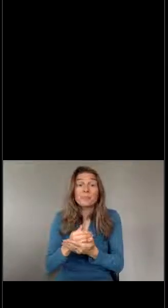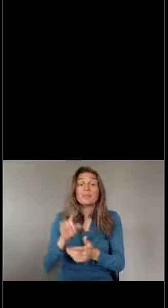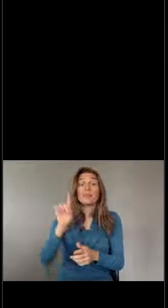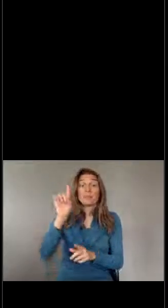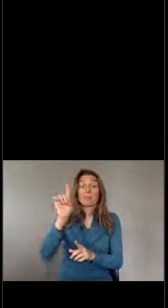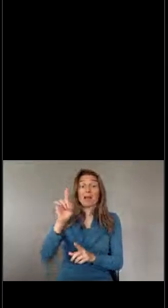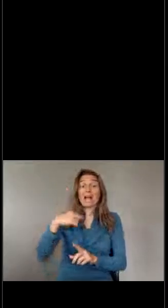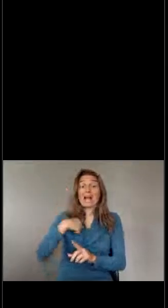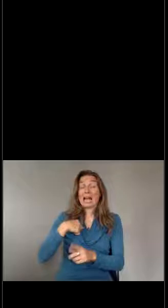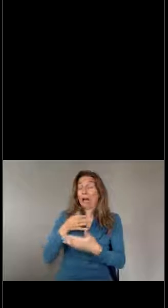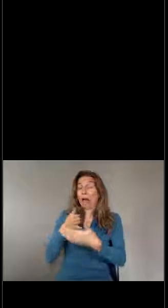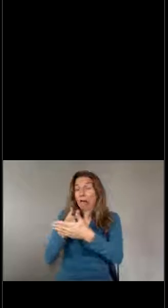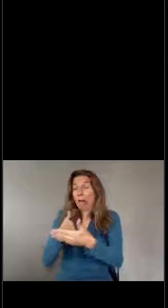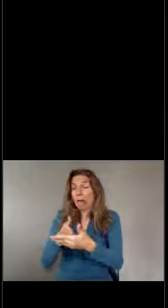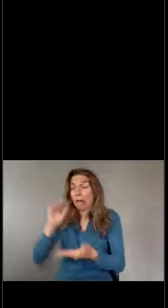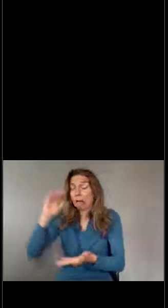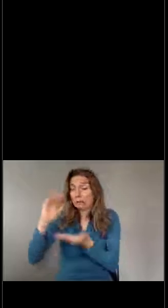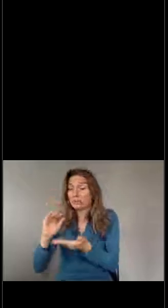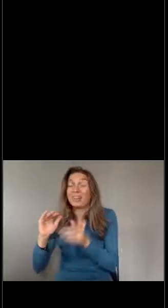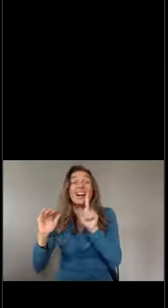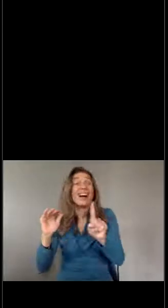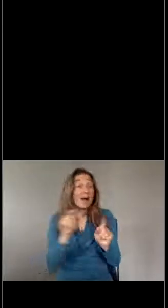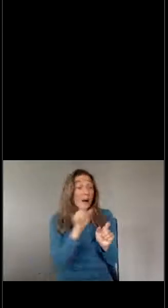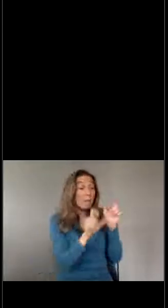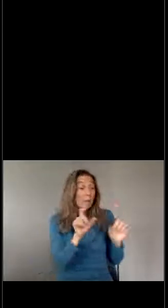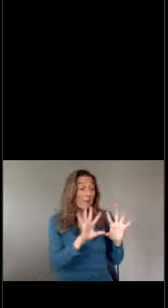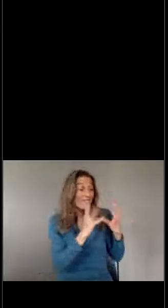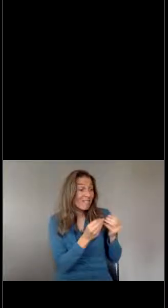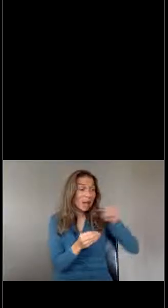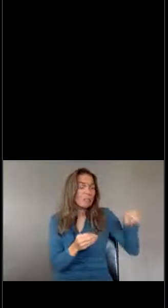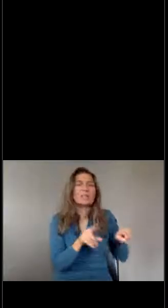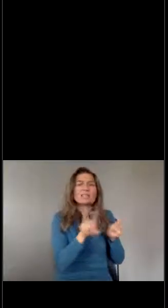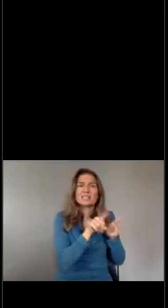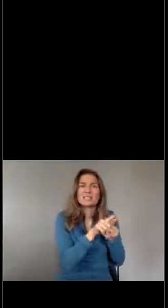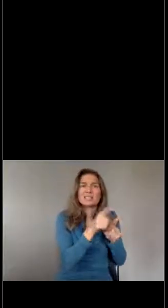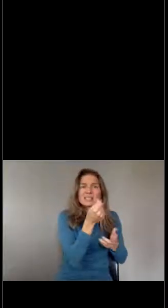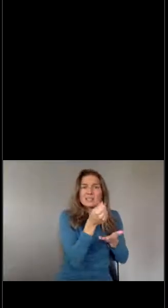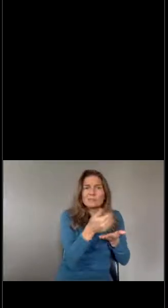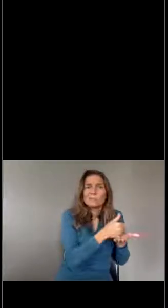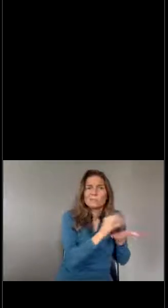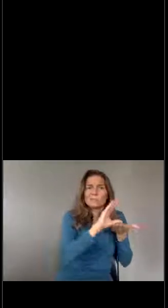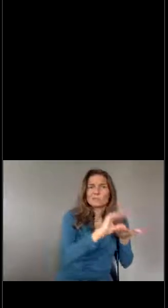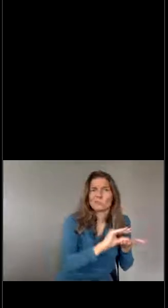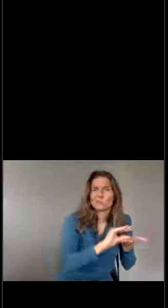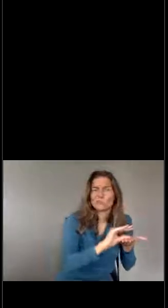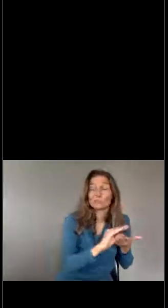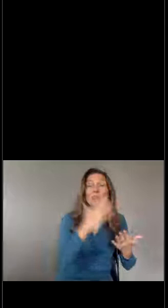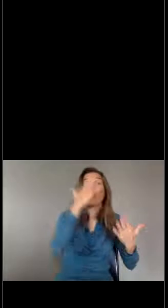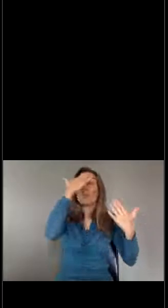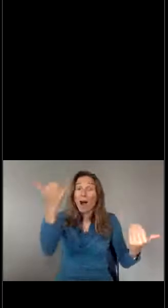A lot of research shows that people with disabilities are more likely to unemployed or underemployed